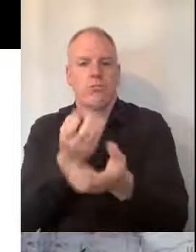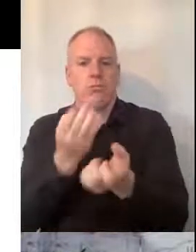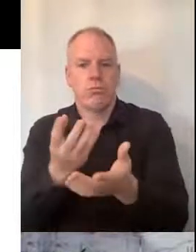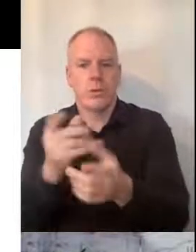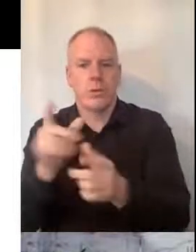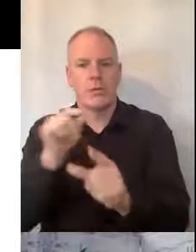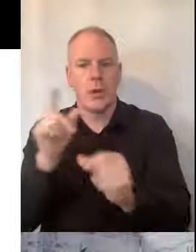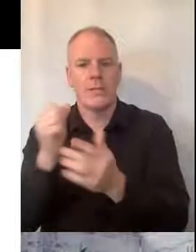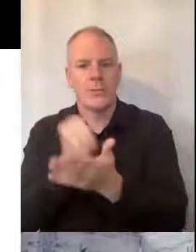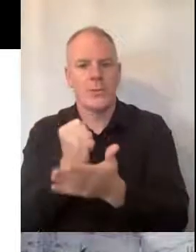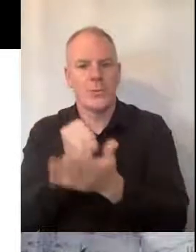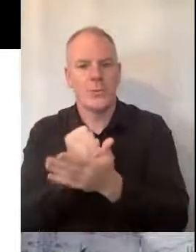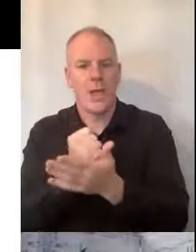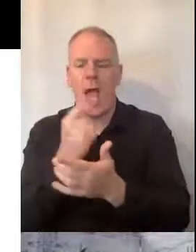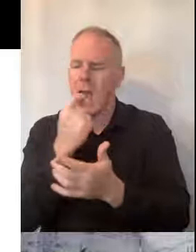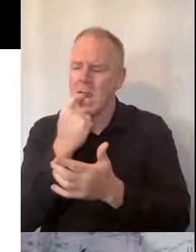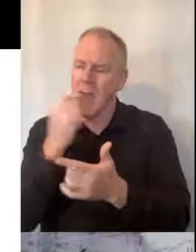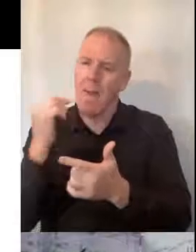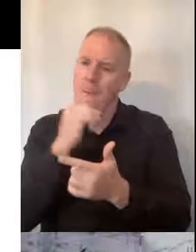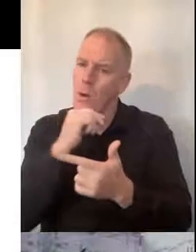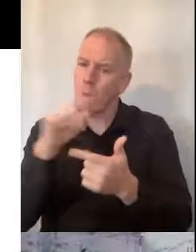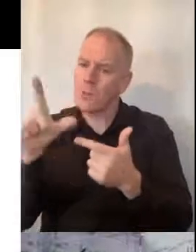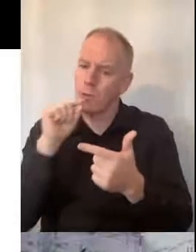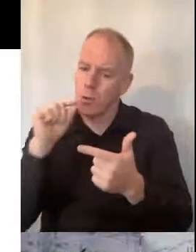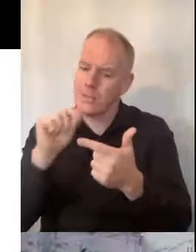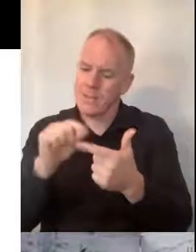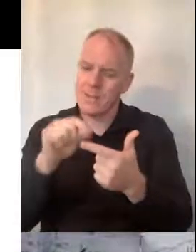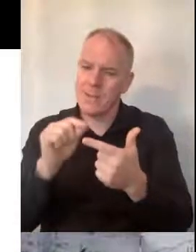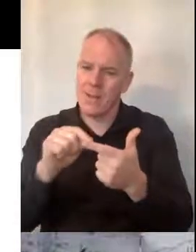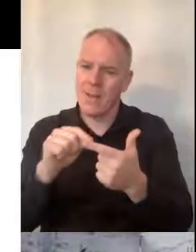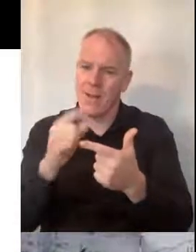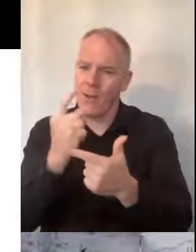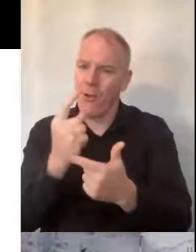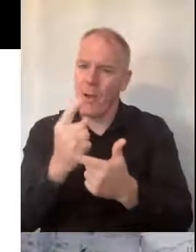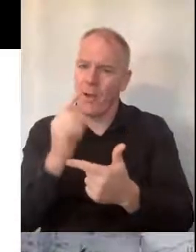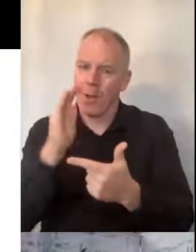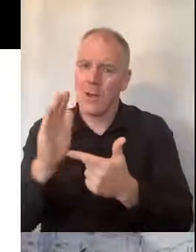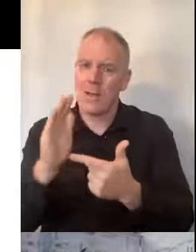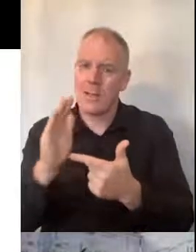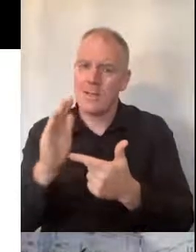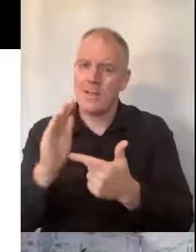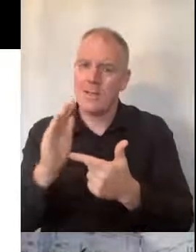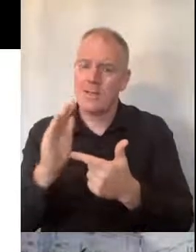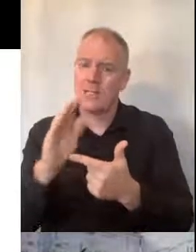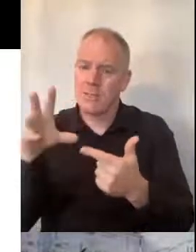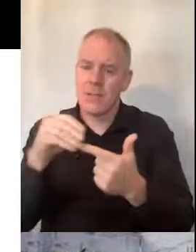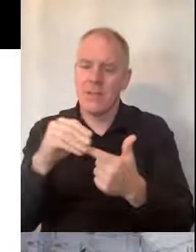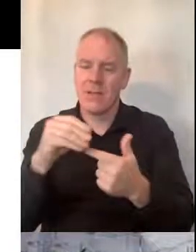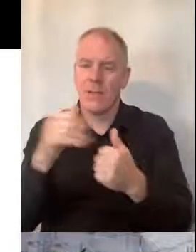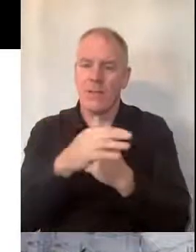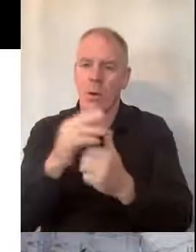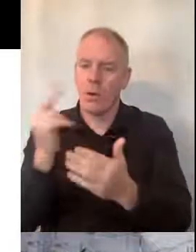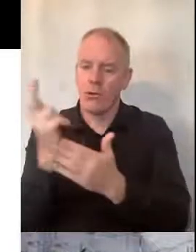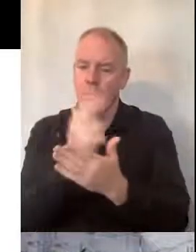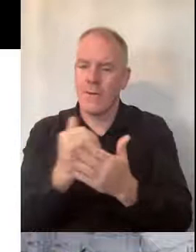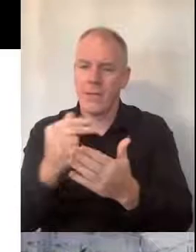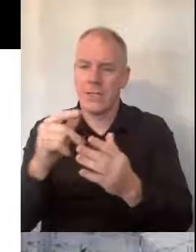so it was really important to get the choice in these principles, especially highlighting the importance in universal design for learning.